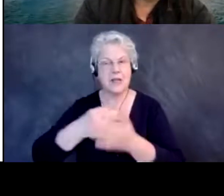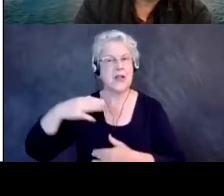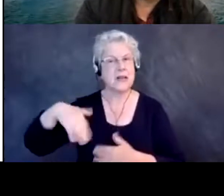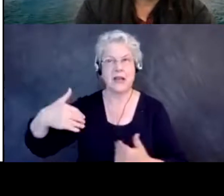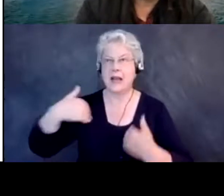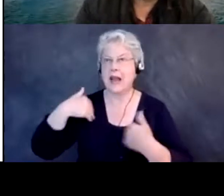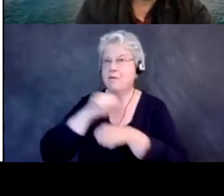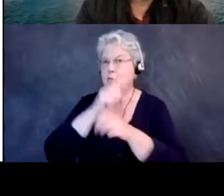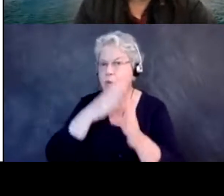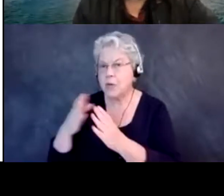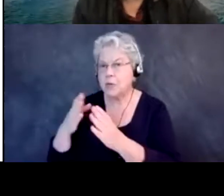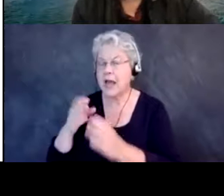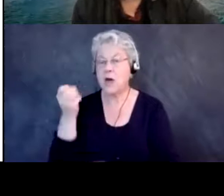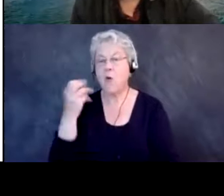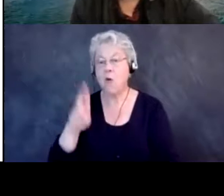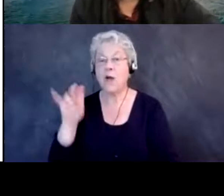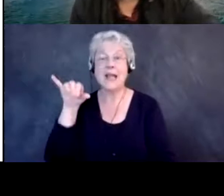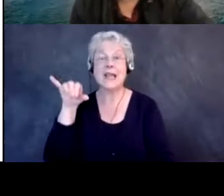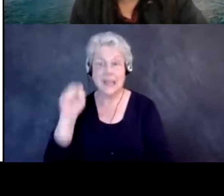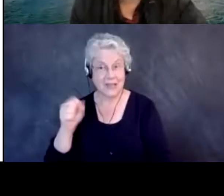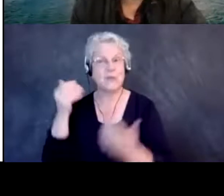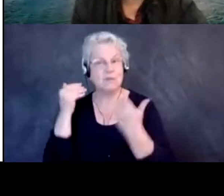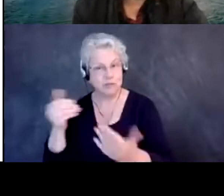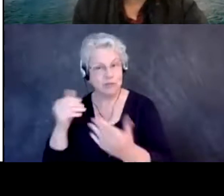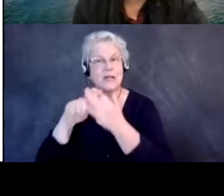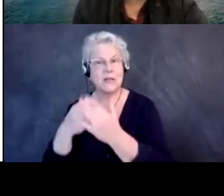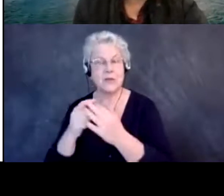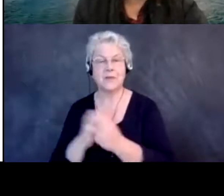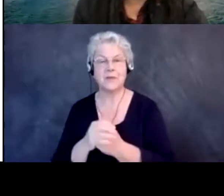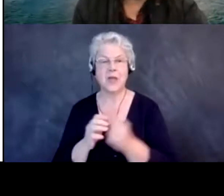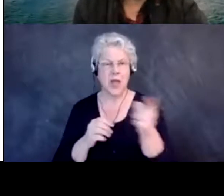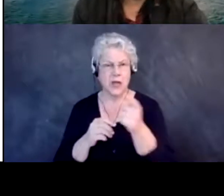being implemented. One of the really good things about having this action plan is that it can be a